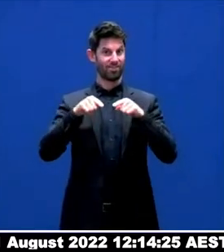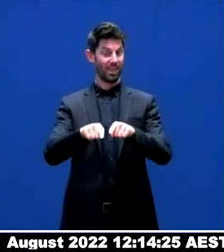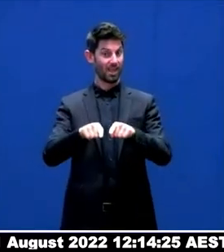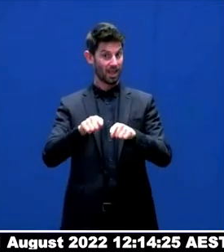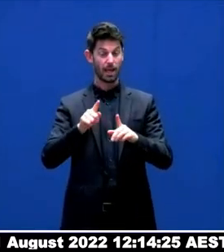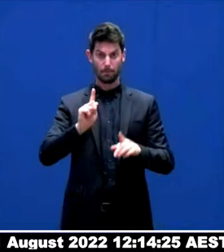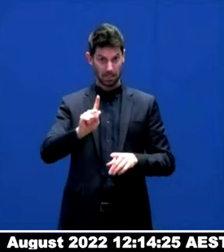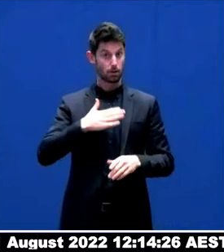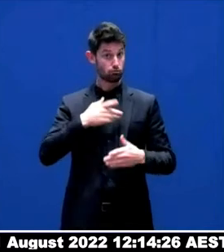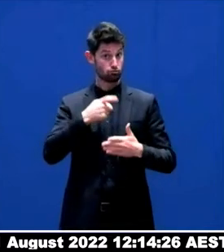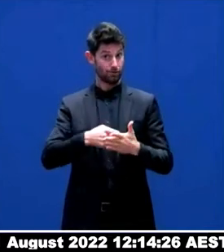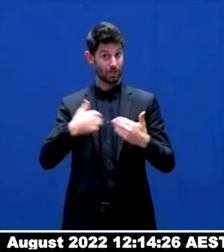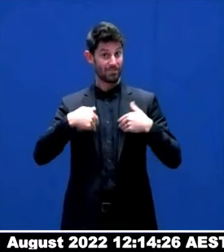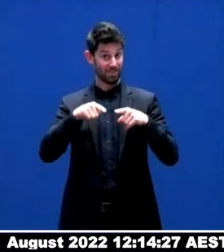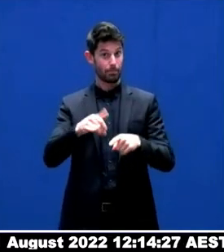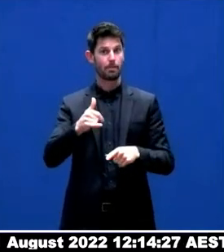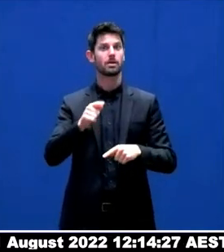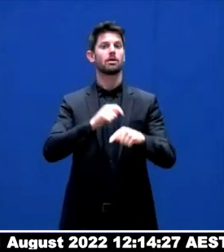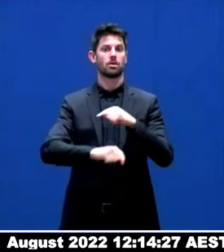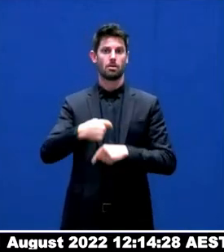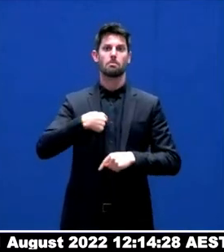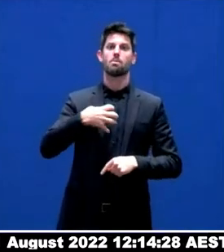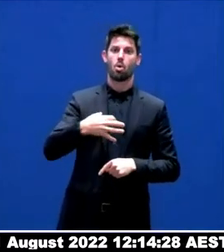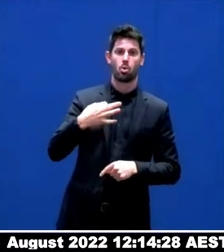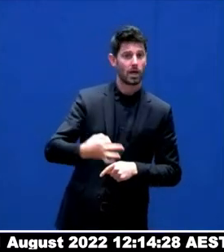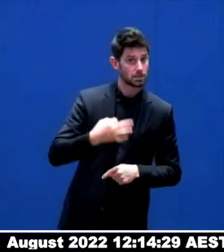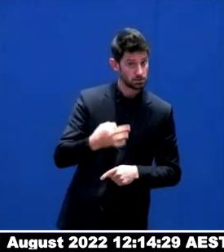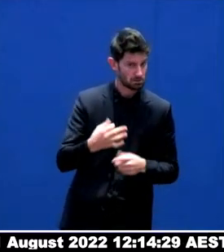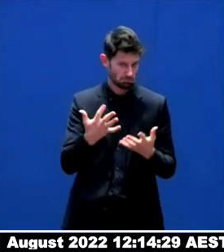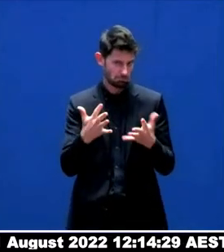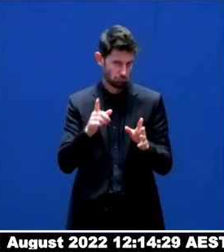live in that area, that might depend on how long you were on the waiting list; is that right? ZOE DENDLE: Absolutely.